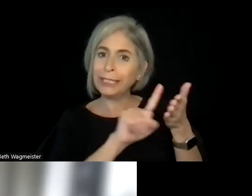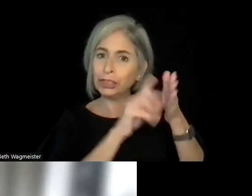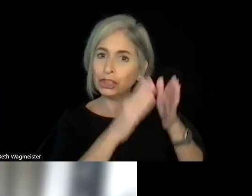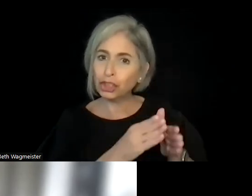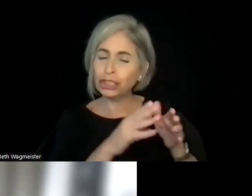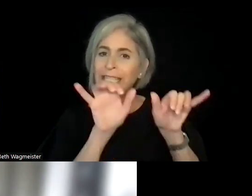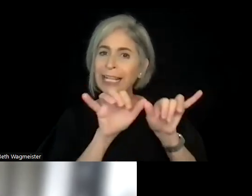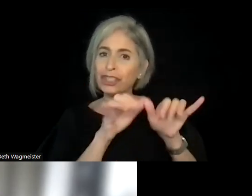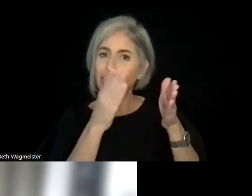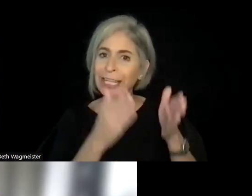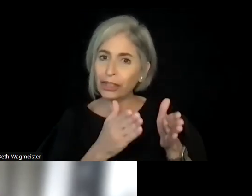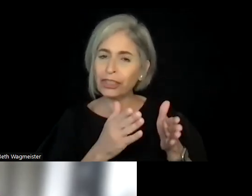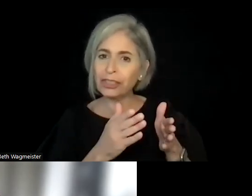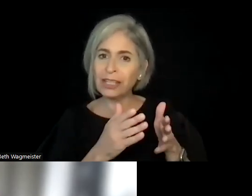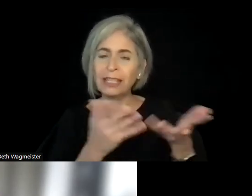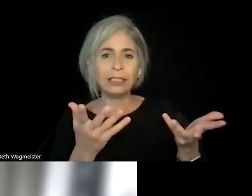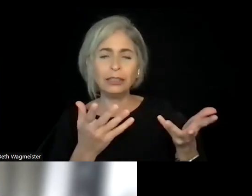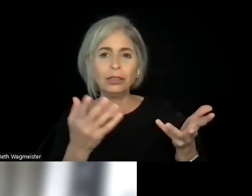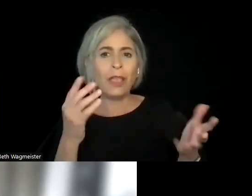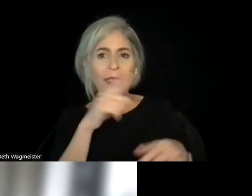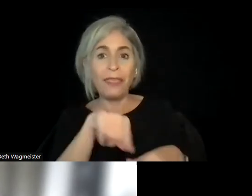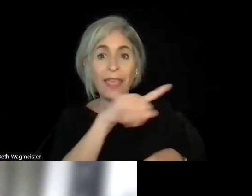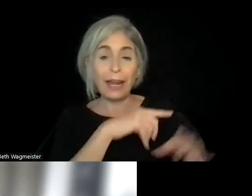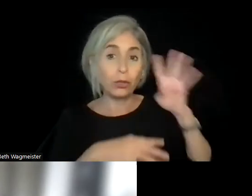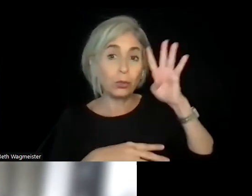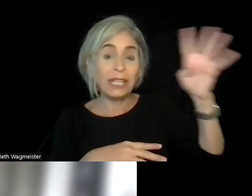another choice. Highlighting that, showing the scientists and researcher